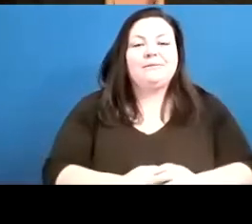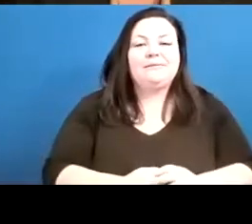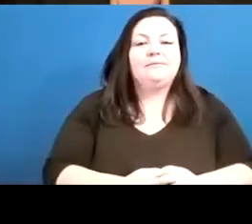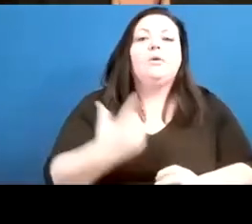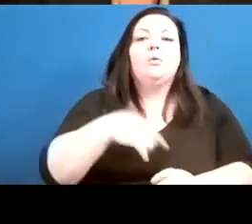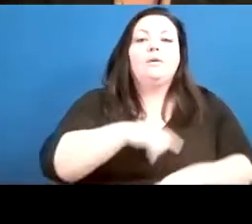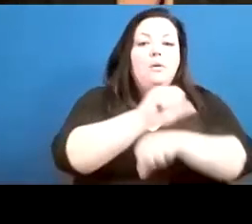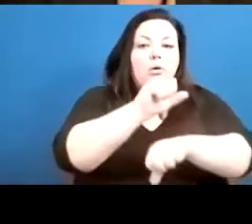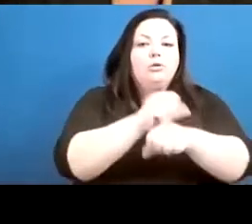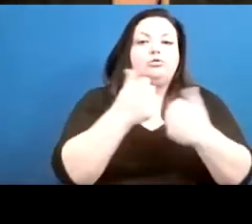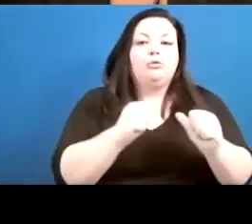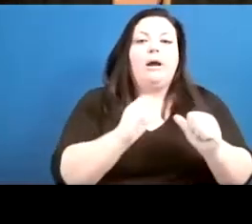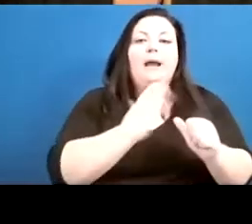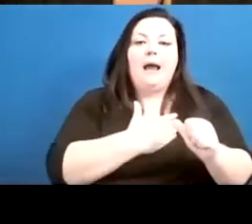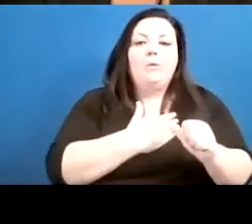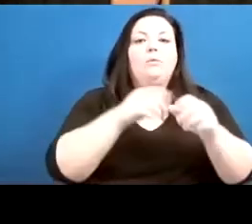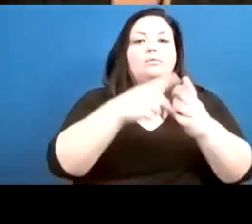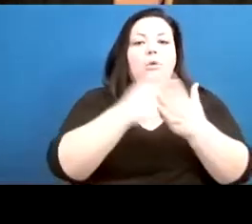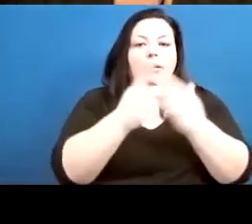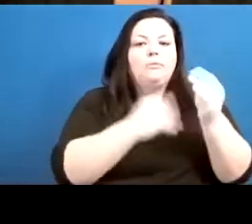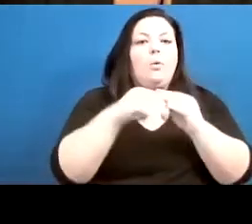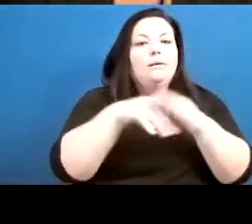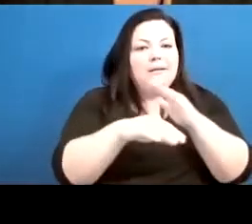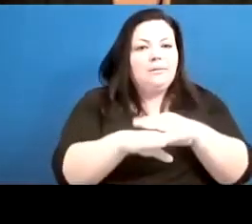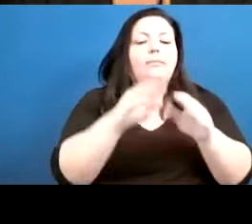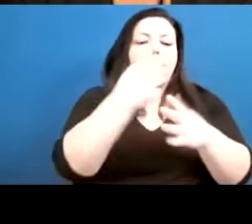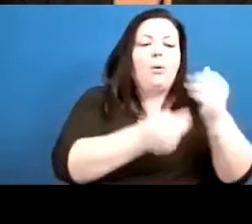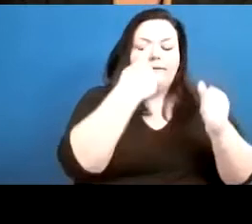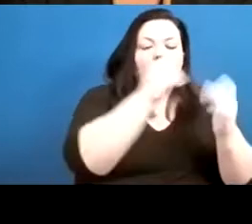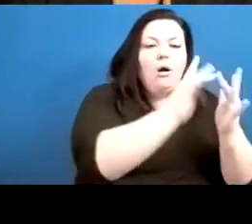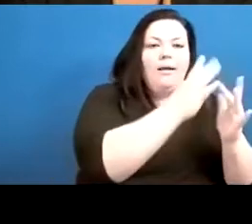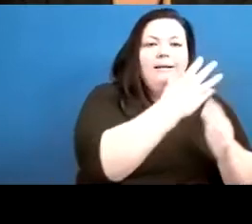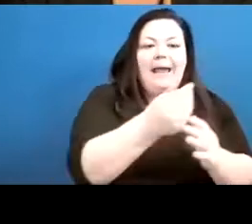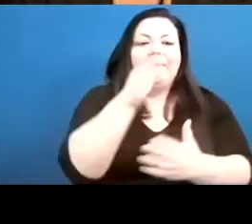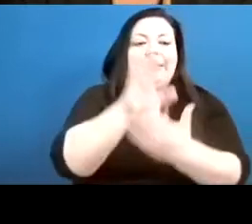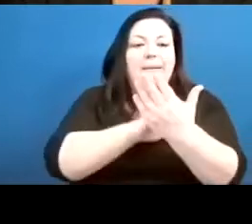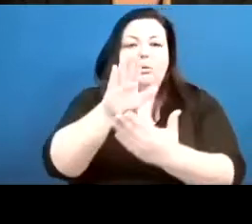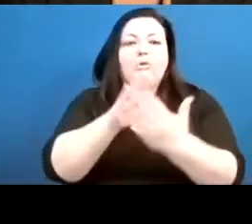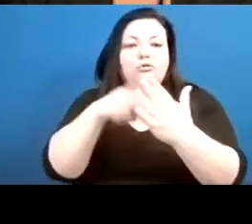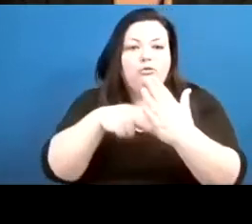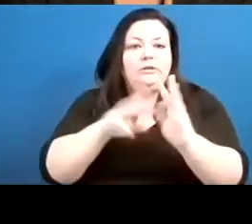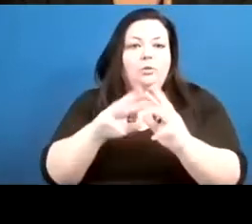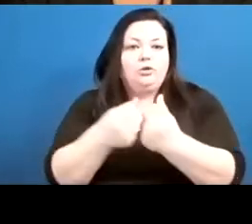programs more accessible both for this online format and when we're able to have in-person readings and workshops again, so, we're taking the step of